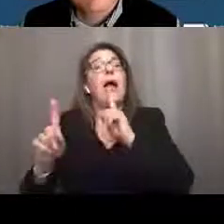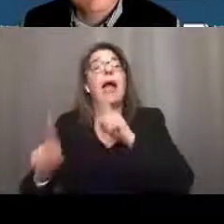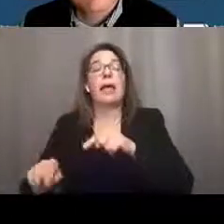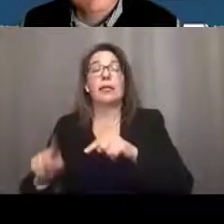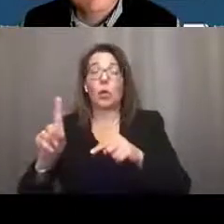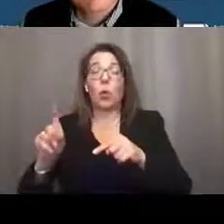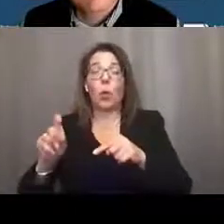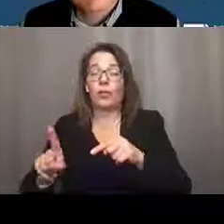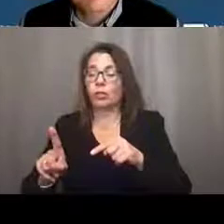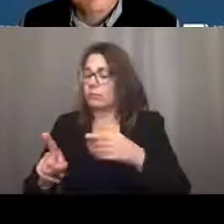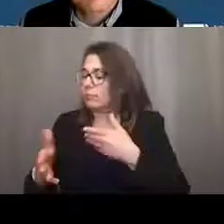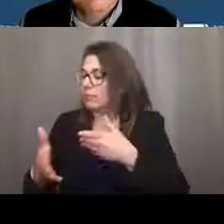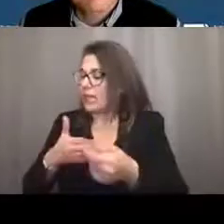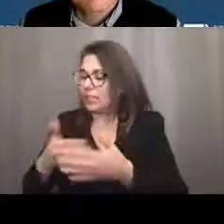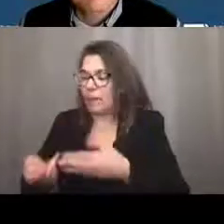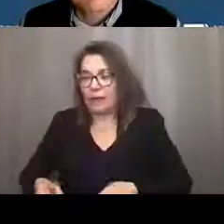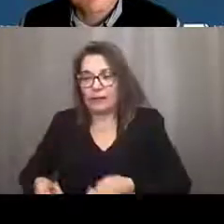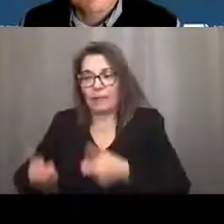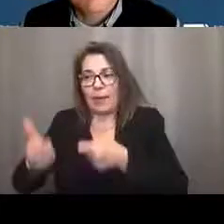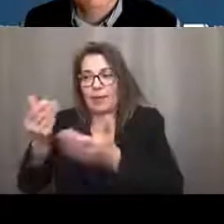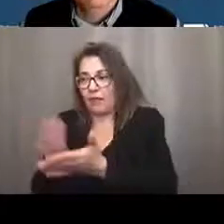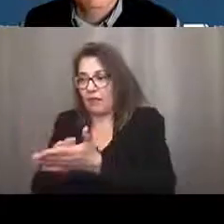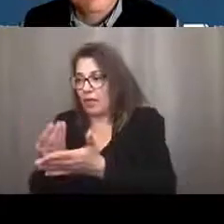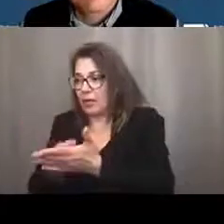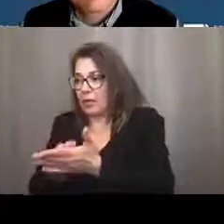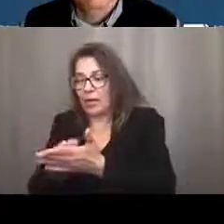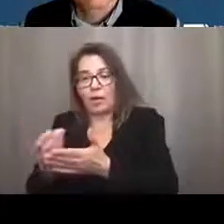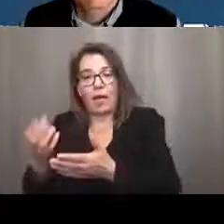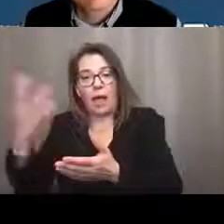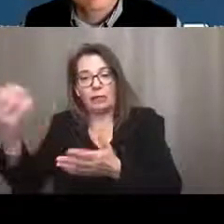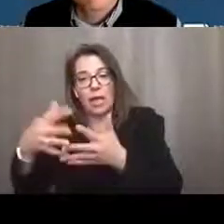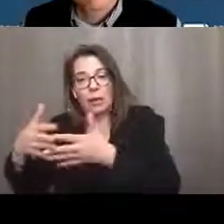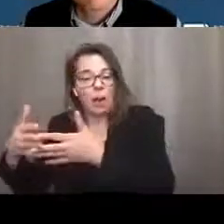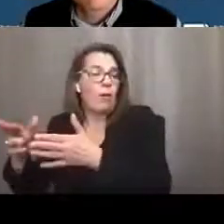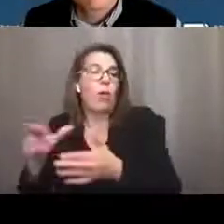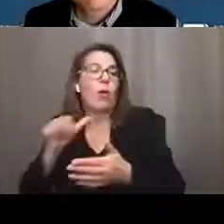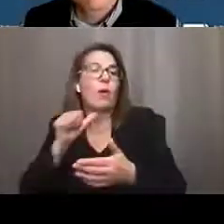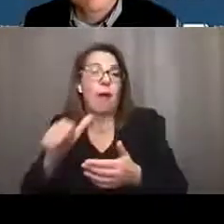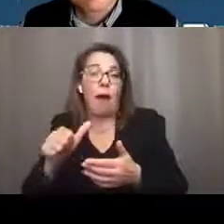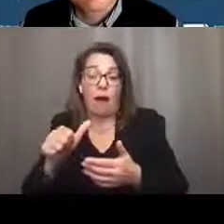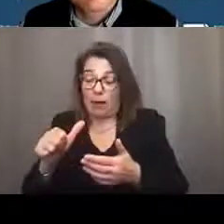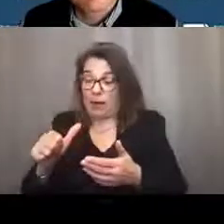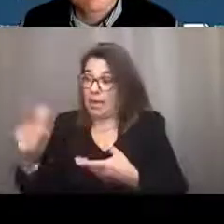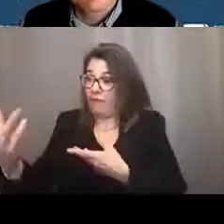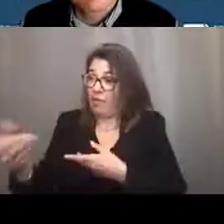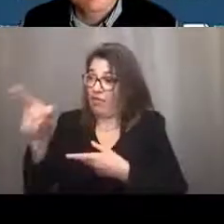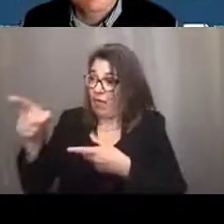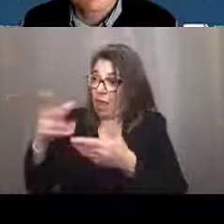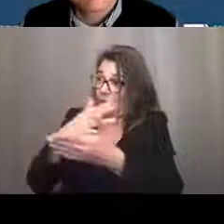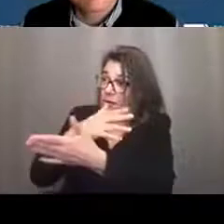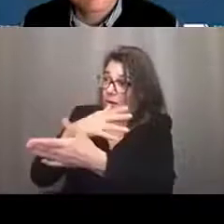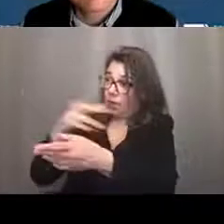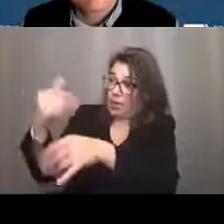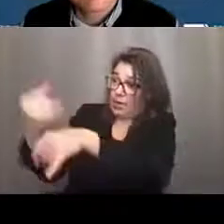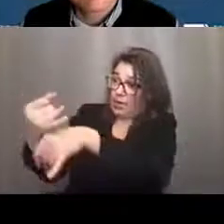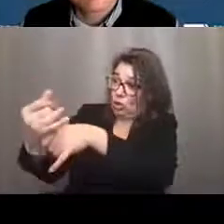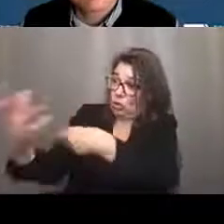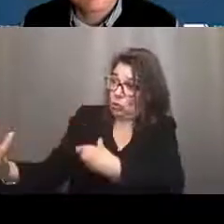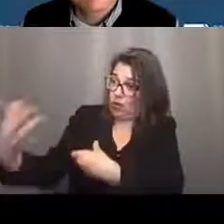regardless if you're spending funding out of the US, right. If there is significant involvement, you will be reporting it under G.9.